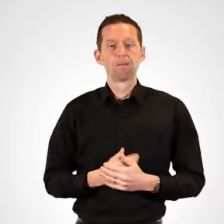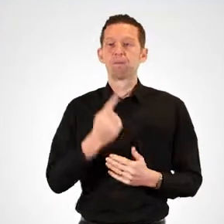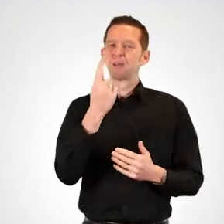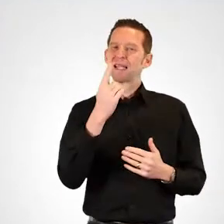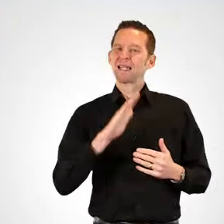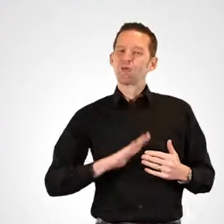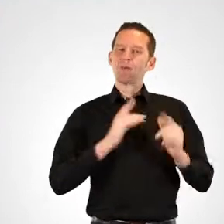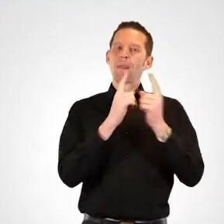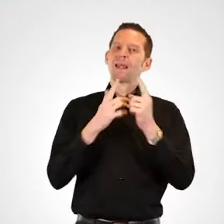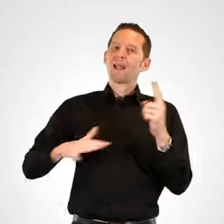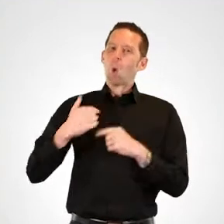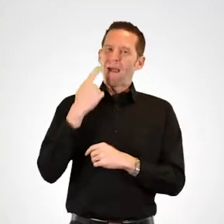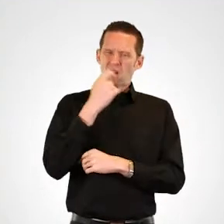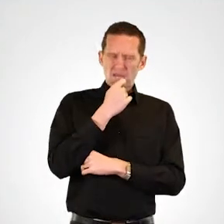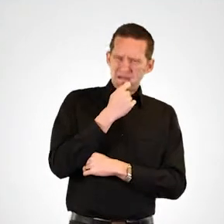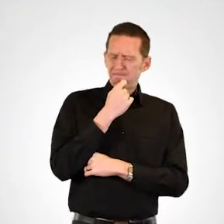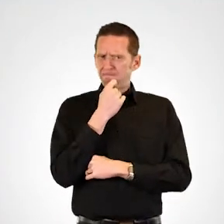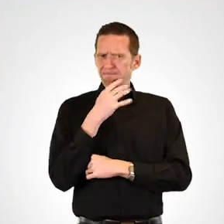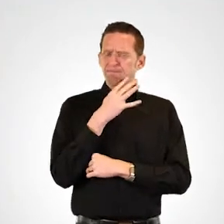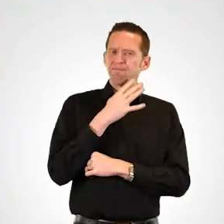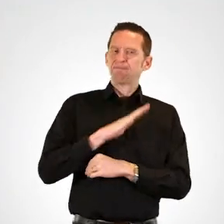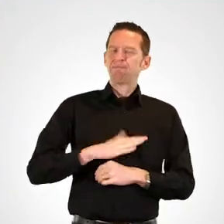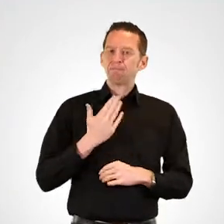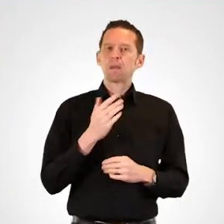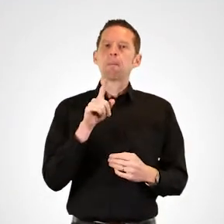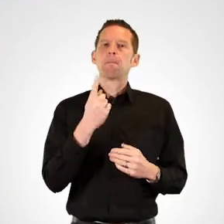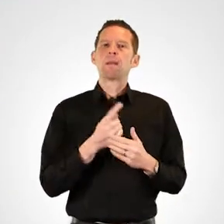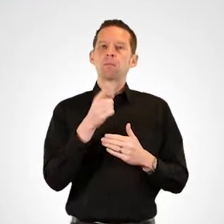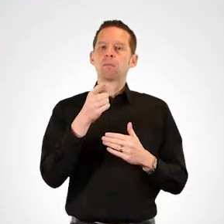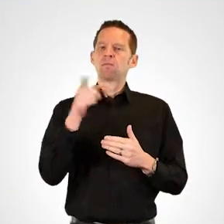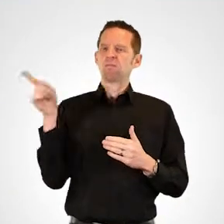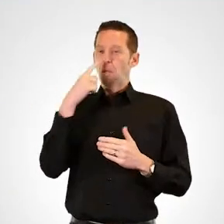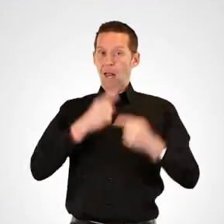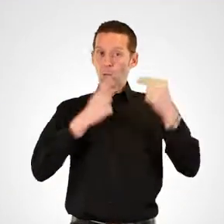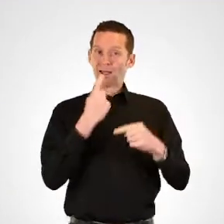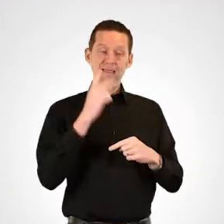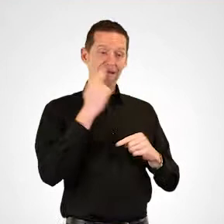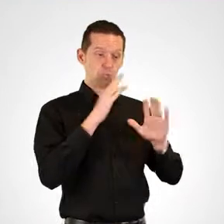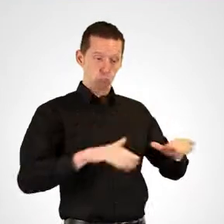that we actually find kind of puzzling, and actually we've written about it, is the argument that deaf children can learn to read and write